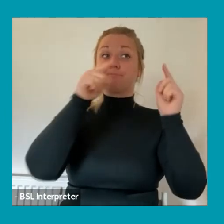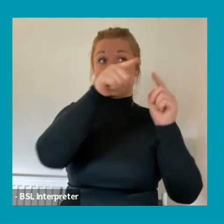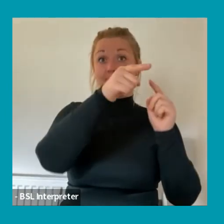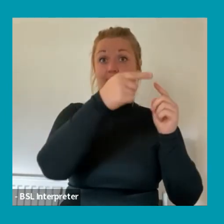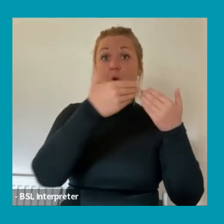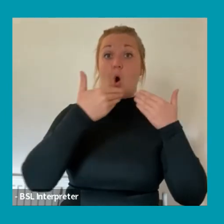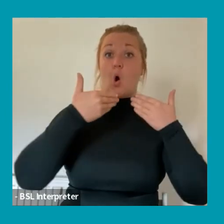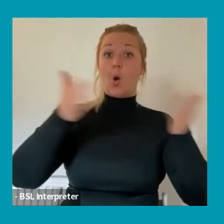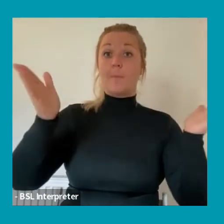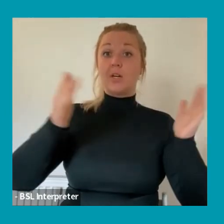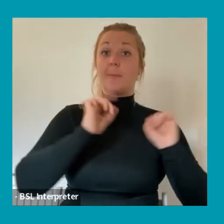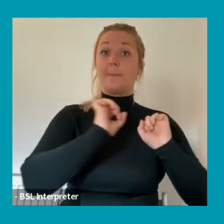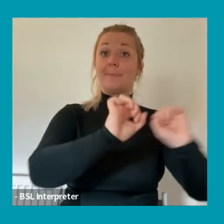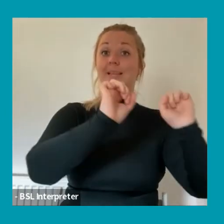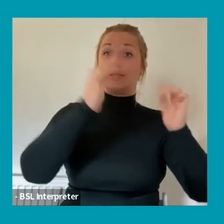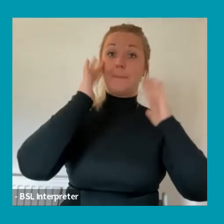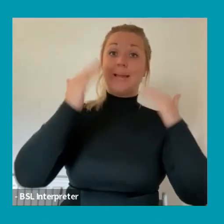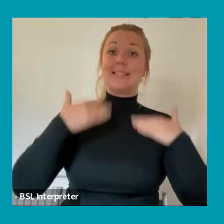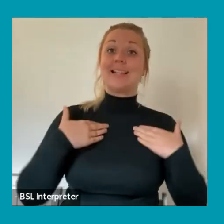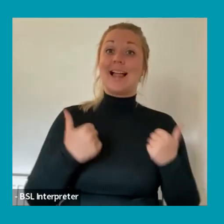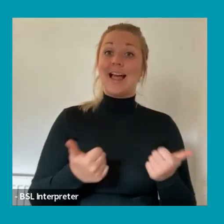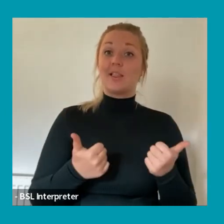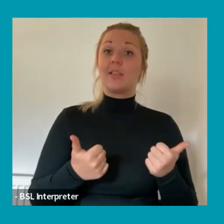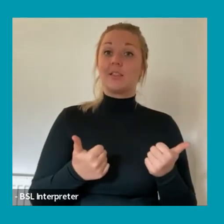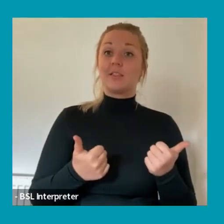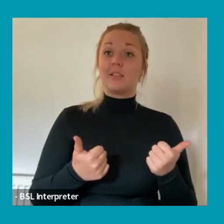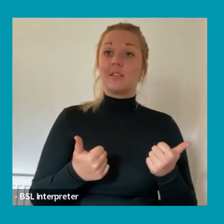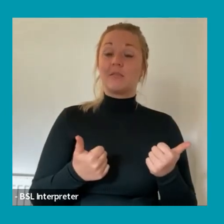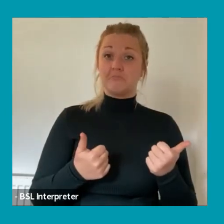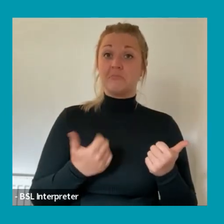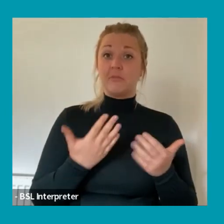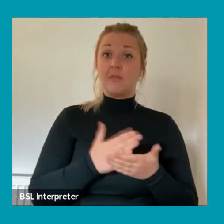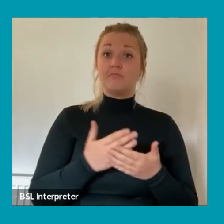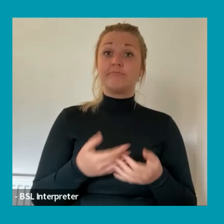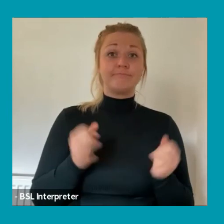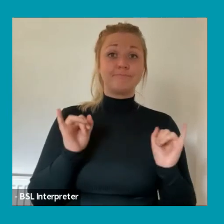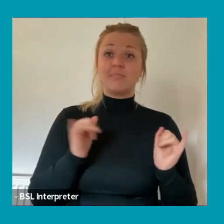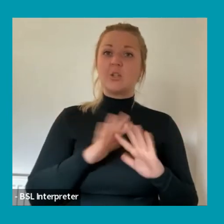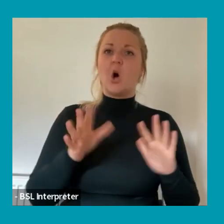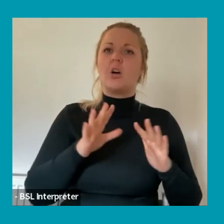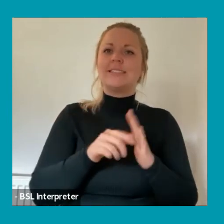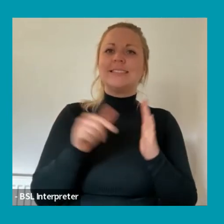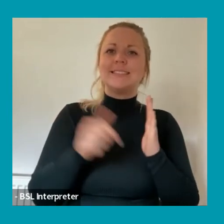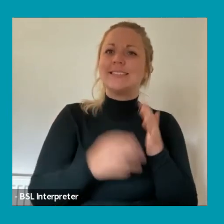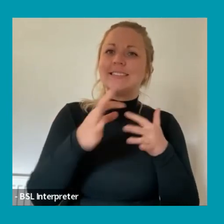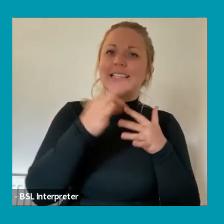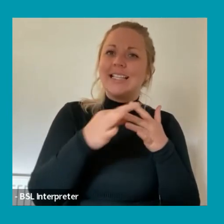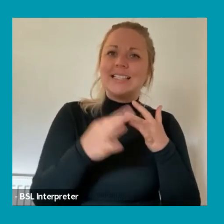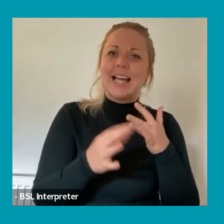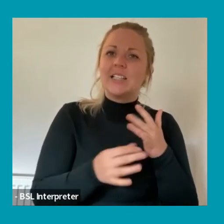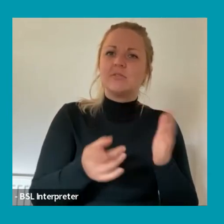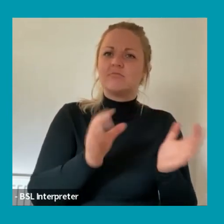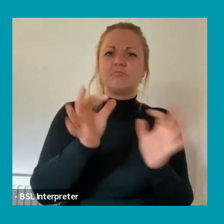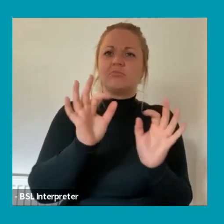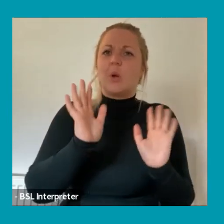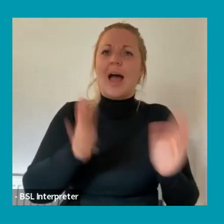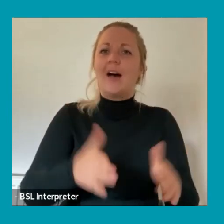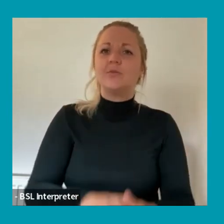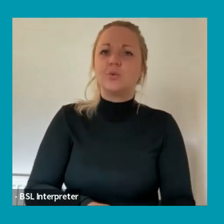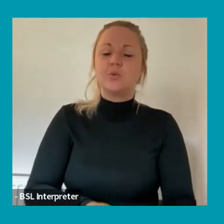condition, which had been, quite serious. He didn't go into details. You up don't need to. No one needs to know your medical history.